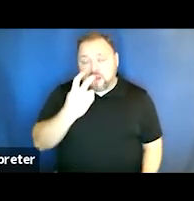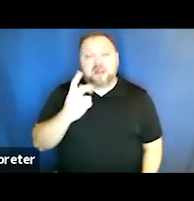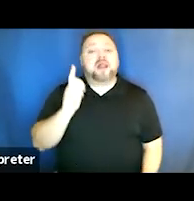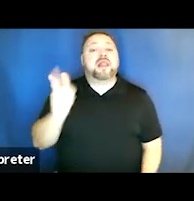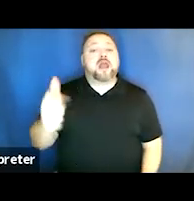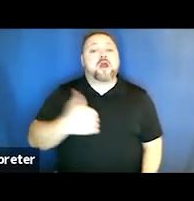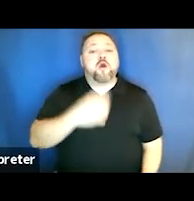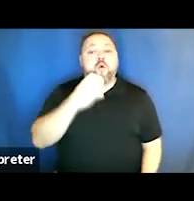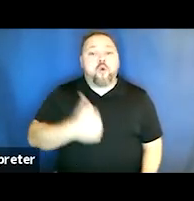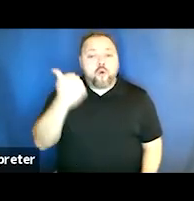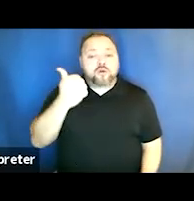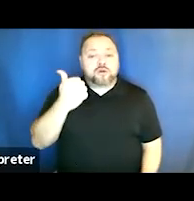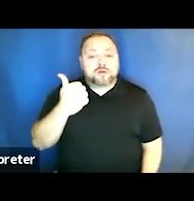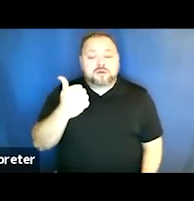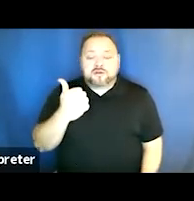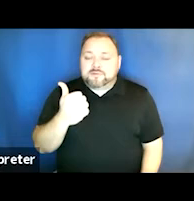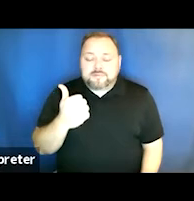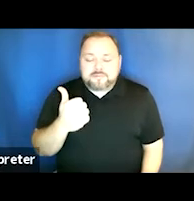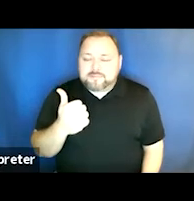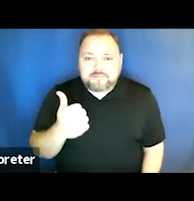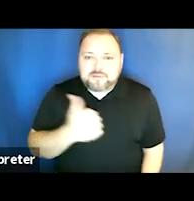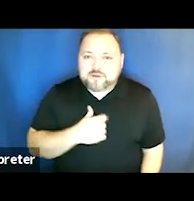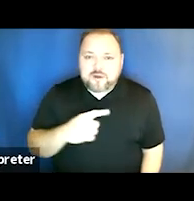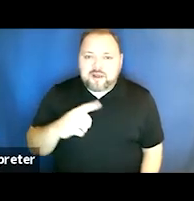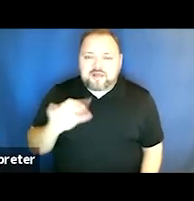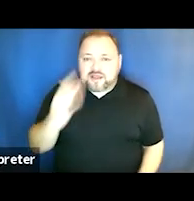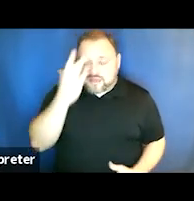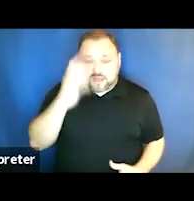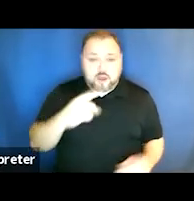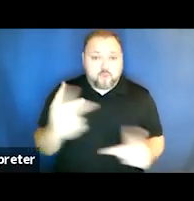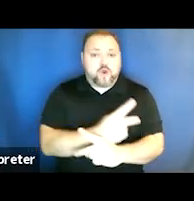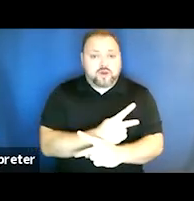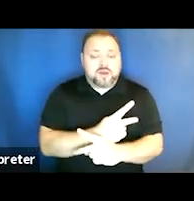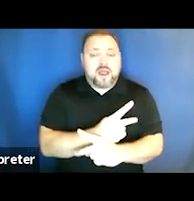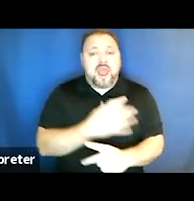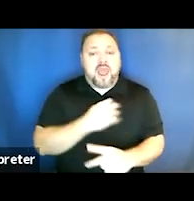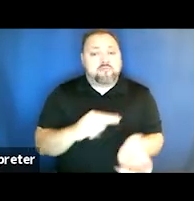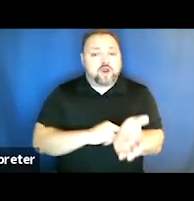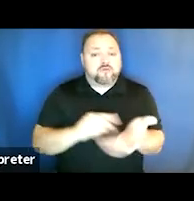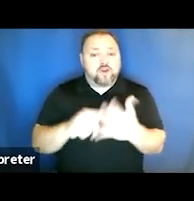CMT disease got worse and my nerves started to deteriorate.